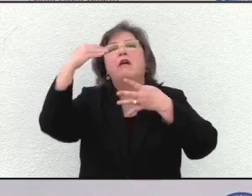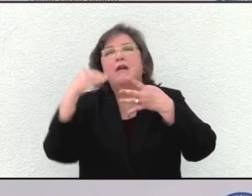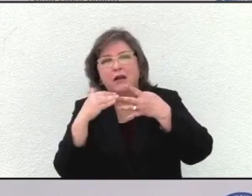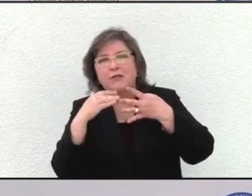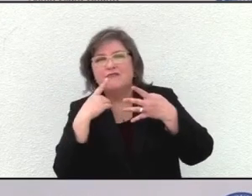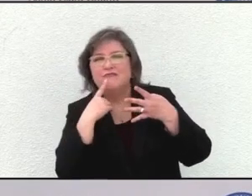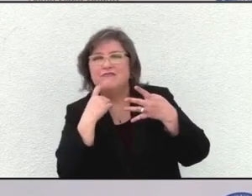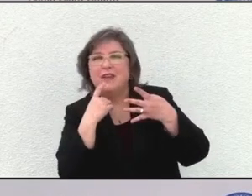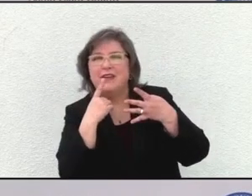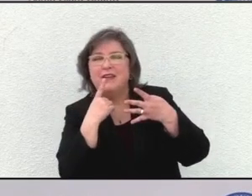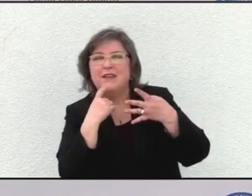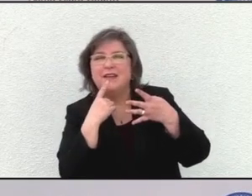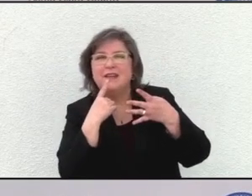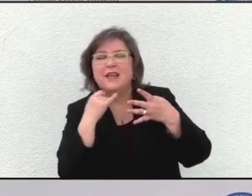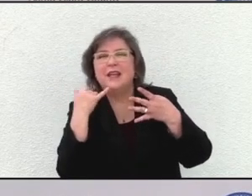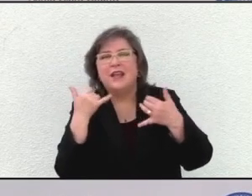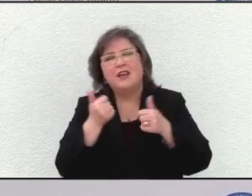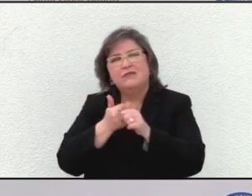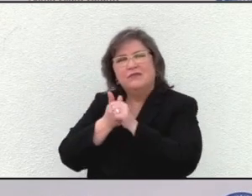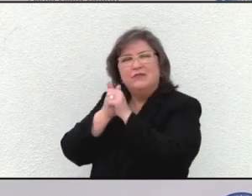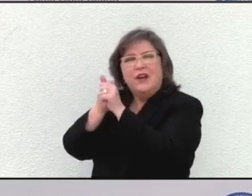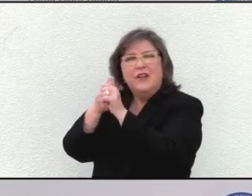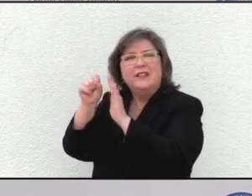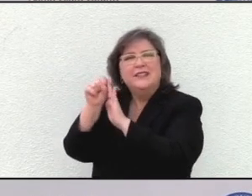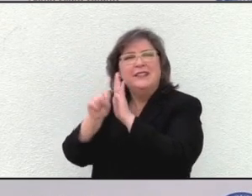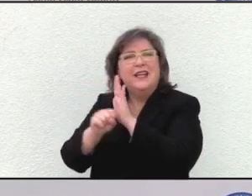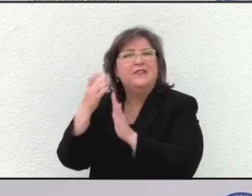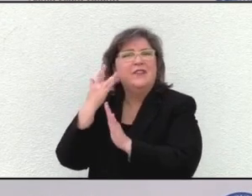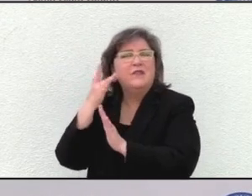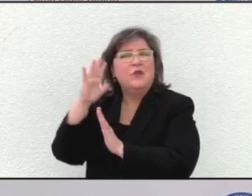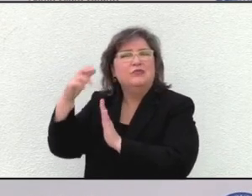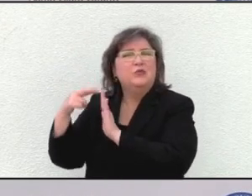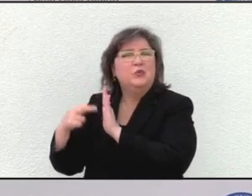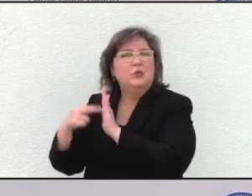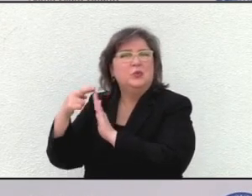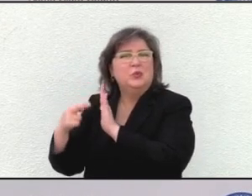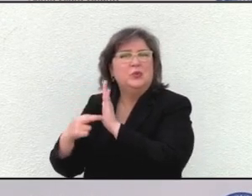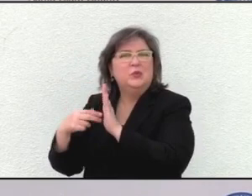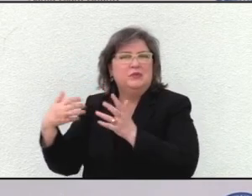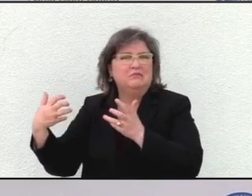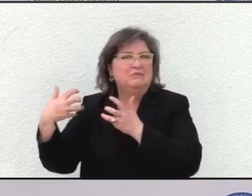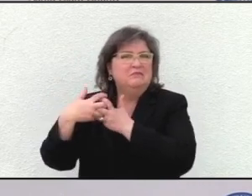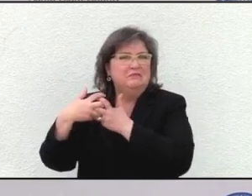State's framework. Joining me this afternoon is Dr. Sara Cody, the County Health Officer